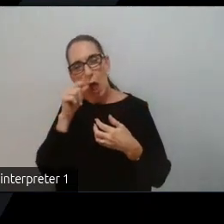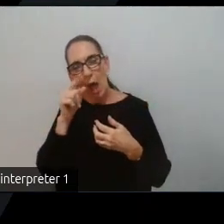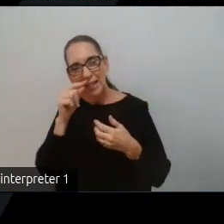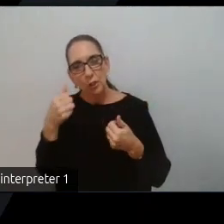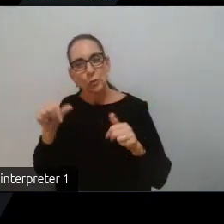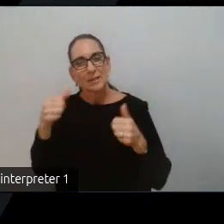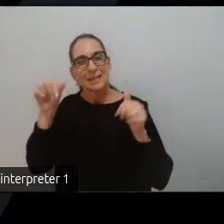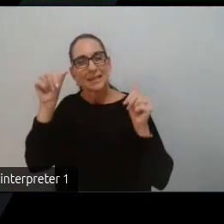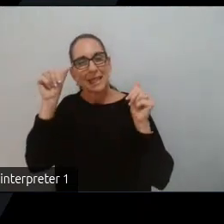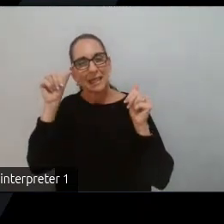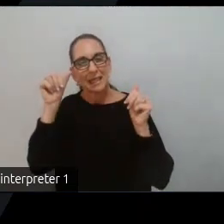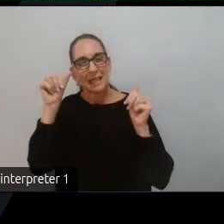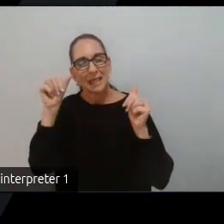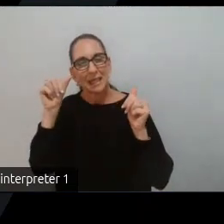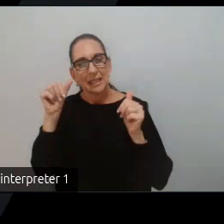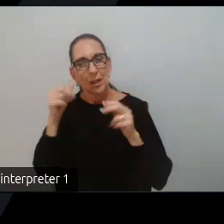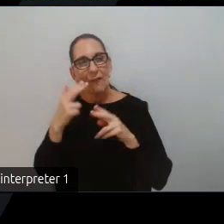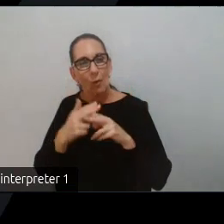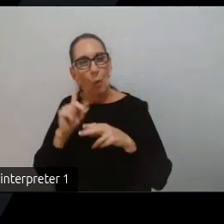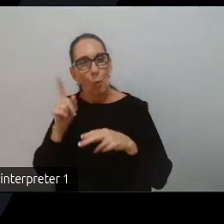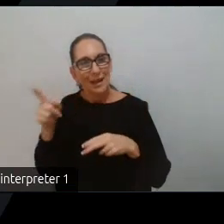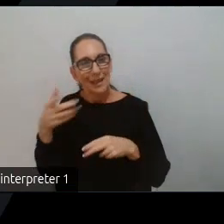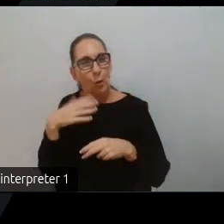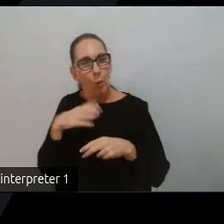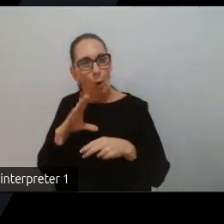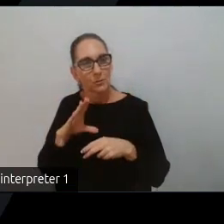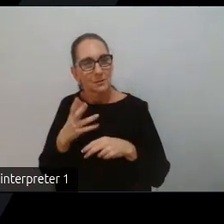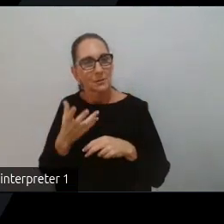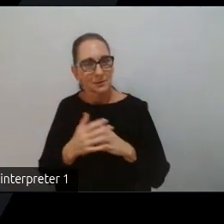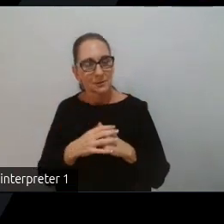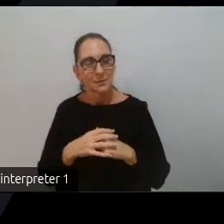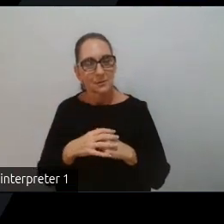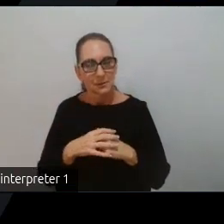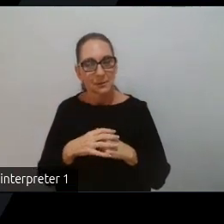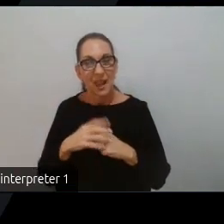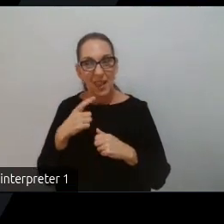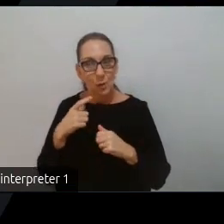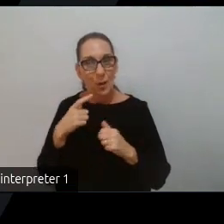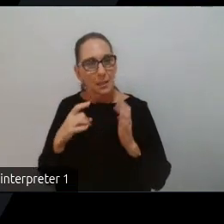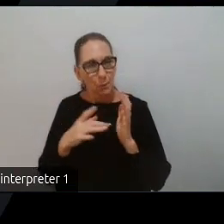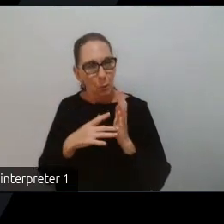they are asking the court to give them. So it's important to understand that legal got funding